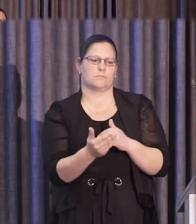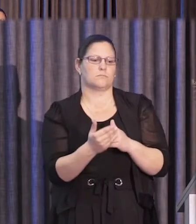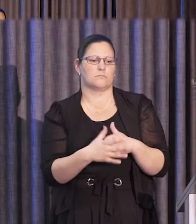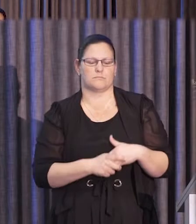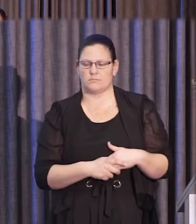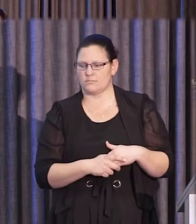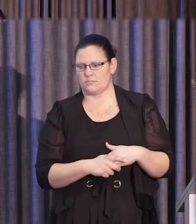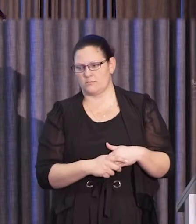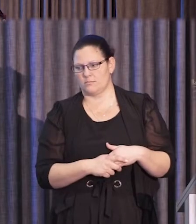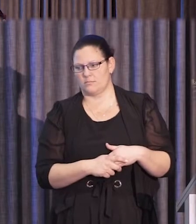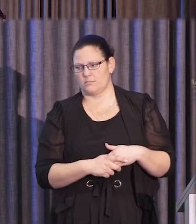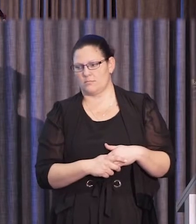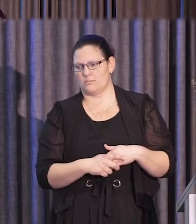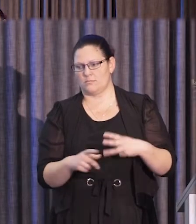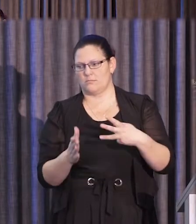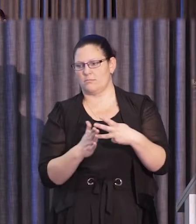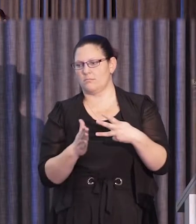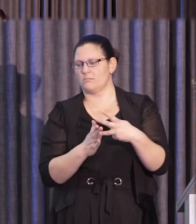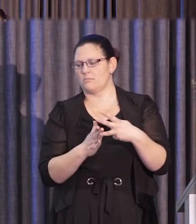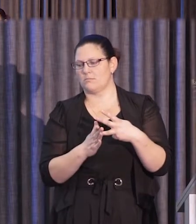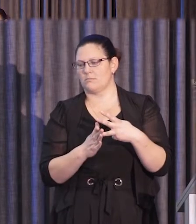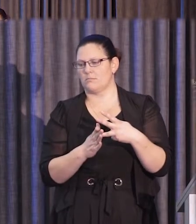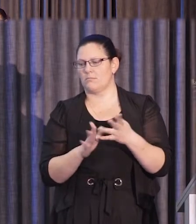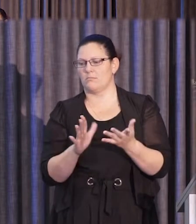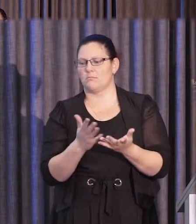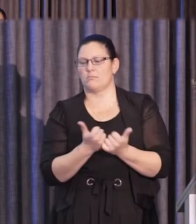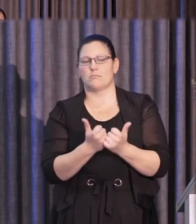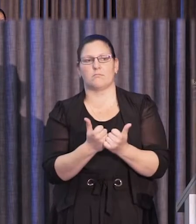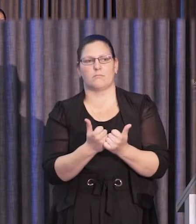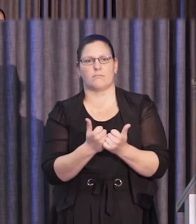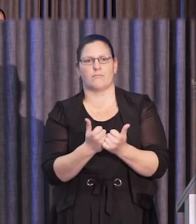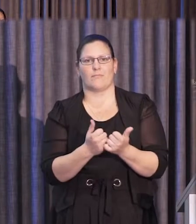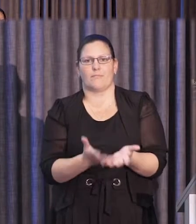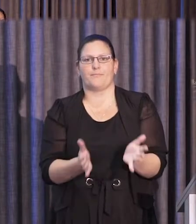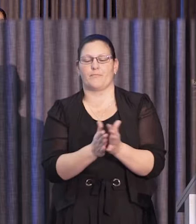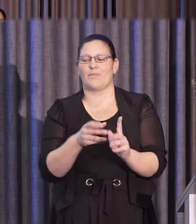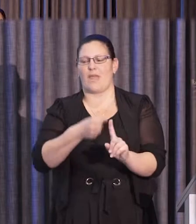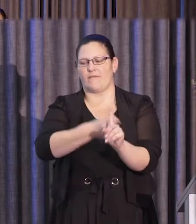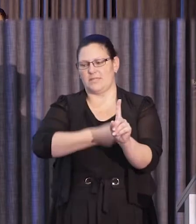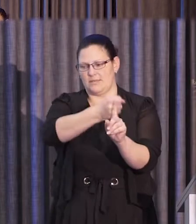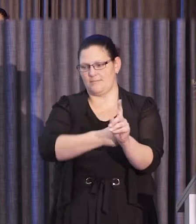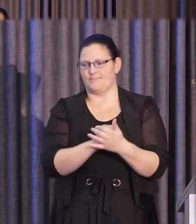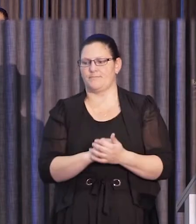The third area that the department is supporting is advocacy. Disability Service is in the process of developing